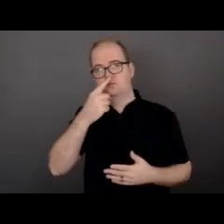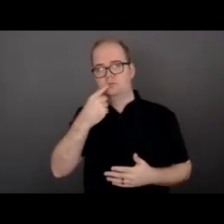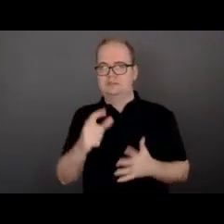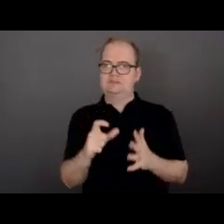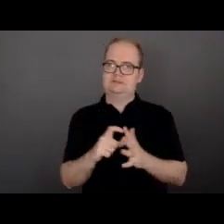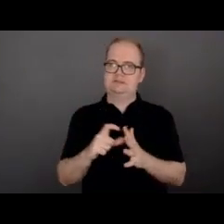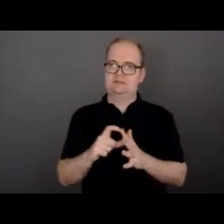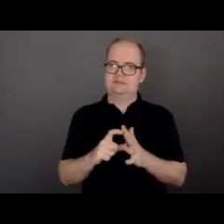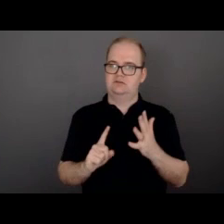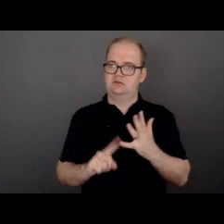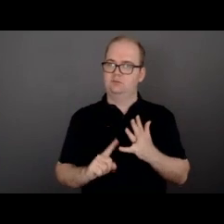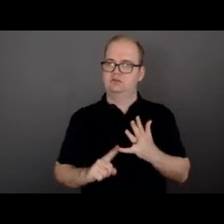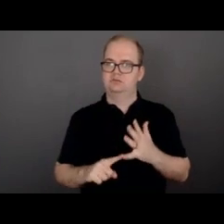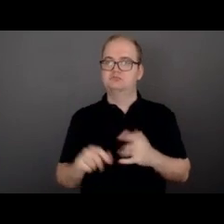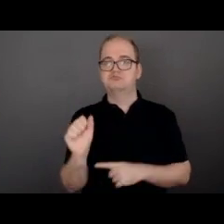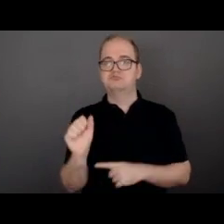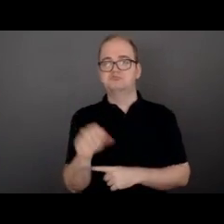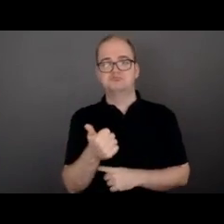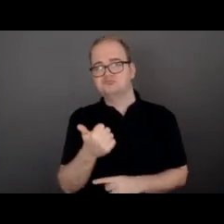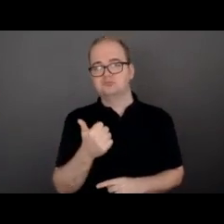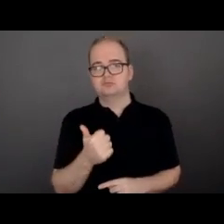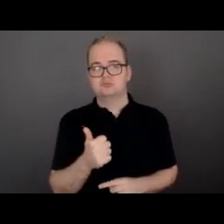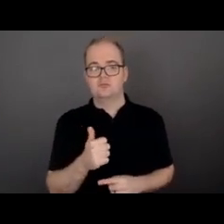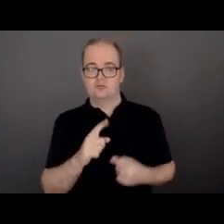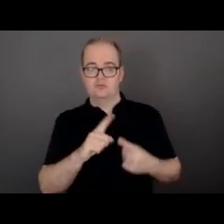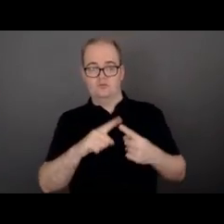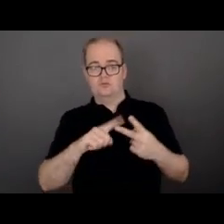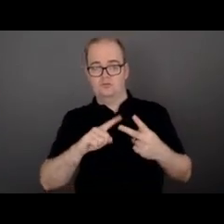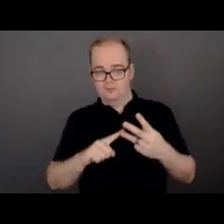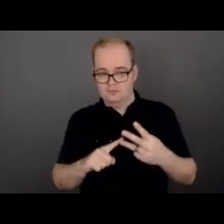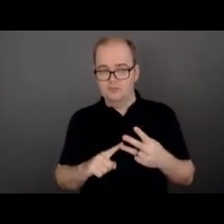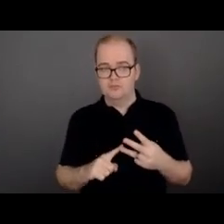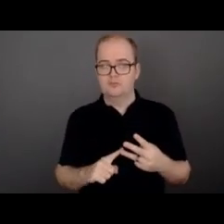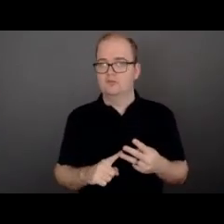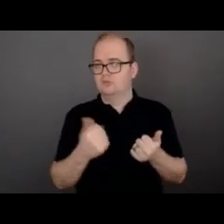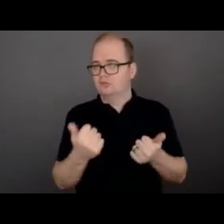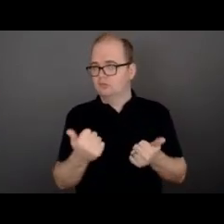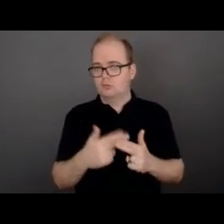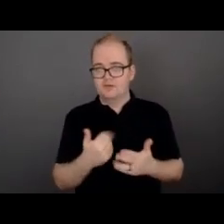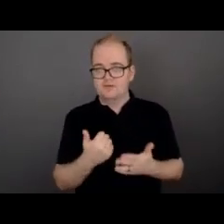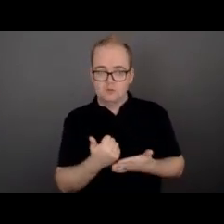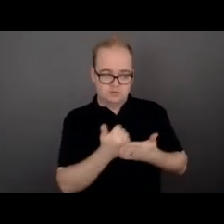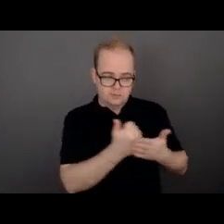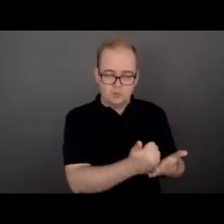So all of these options would give Alex the option to get information support and action on her matter.